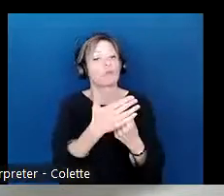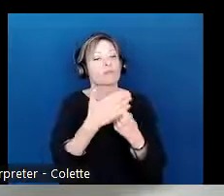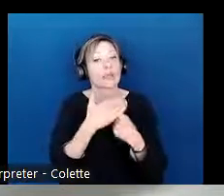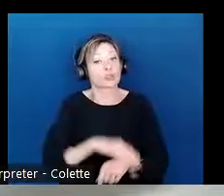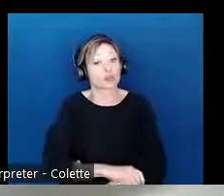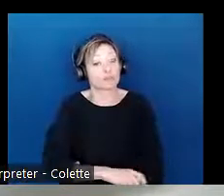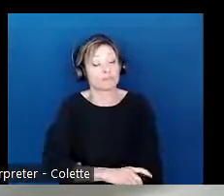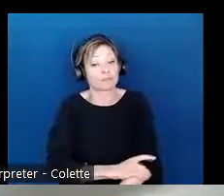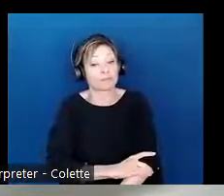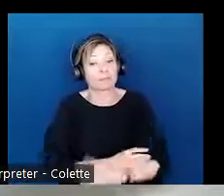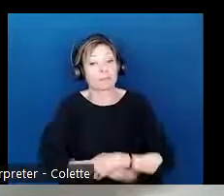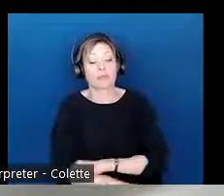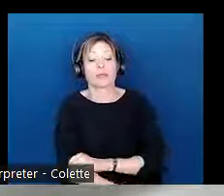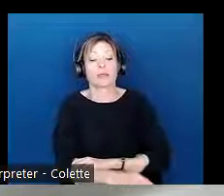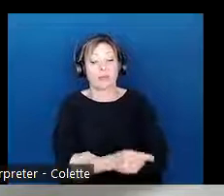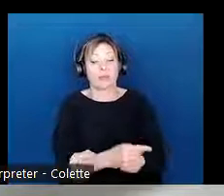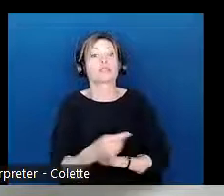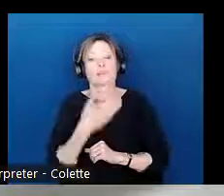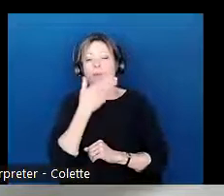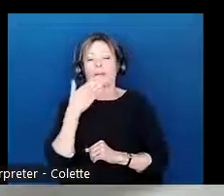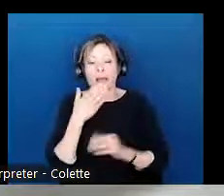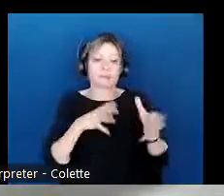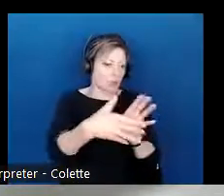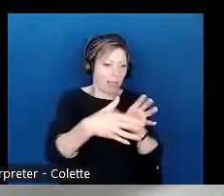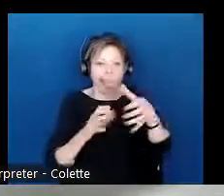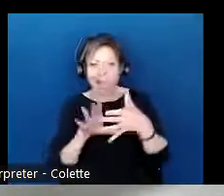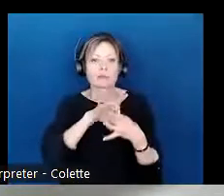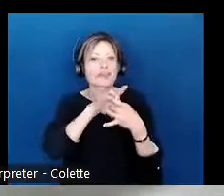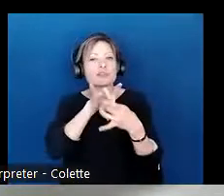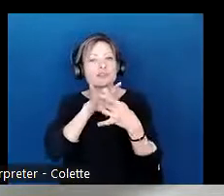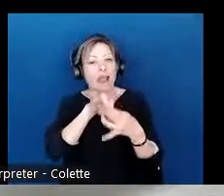So it's a nice interactive piece as well that people of all ages can